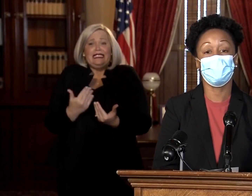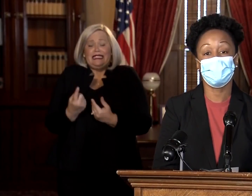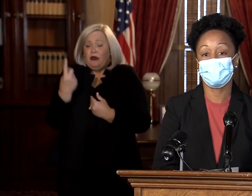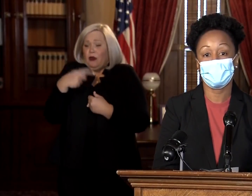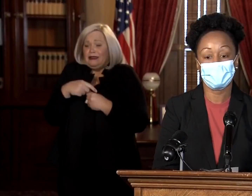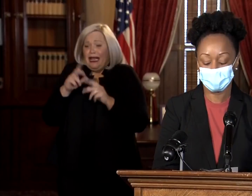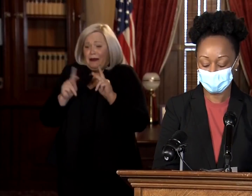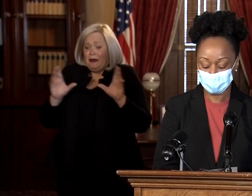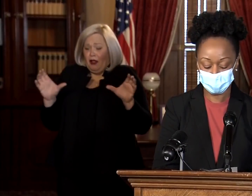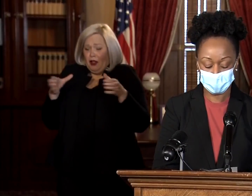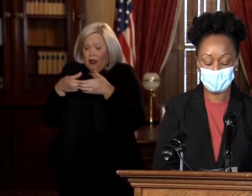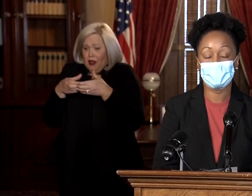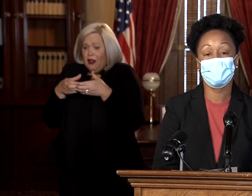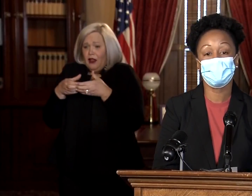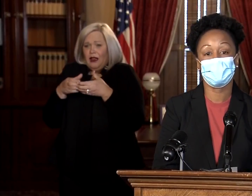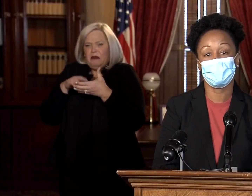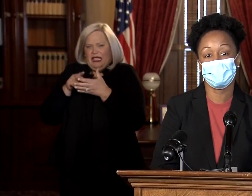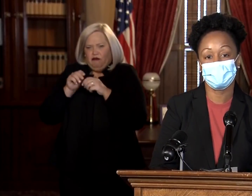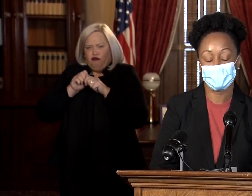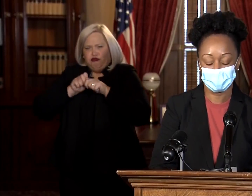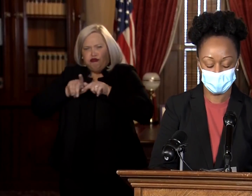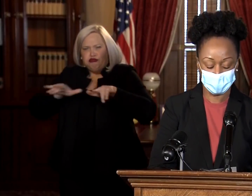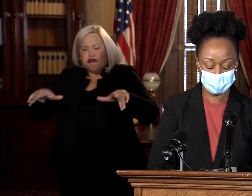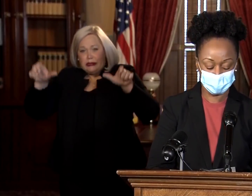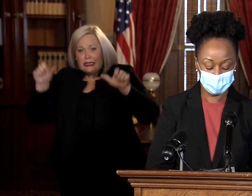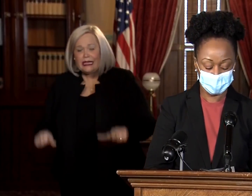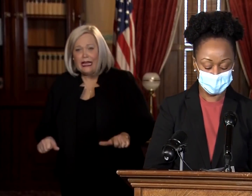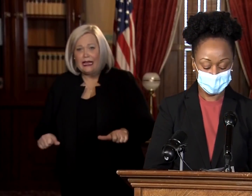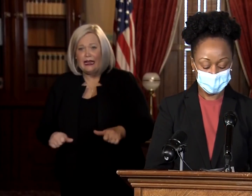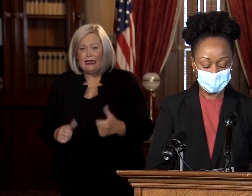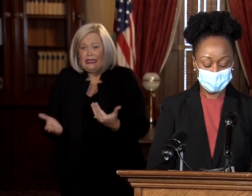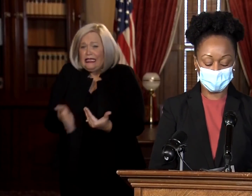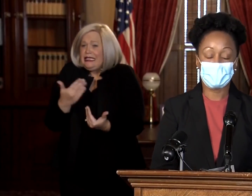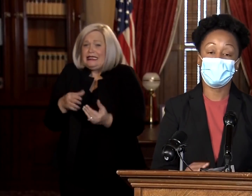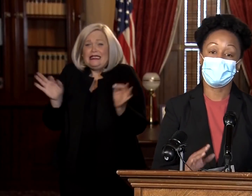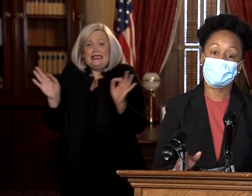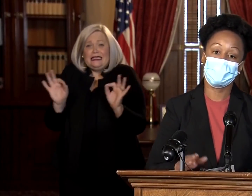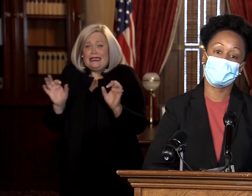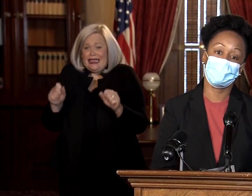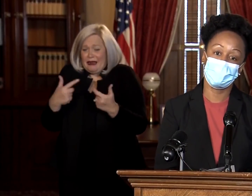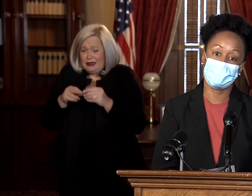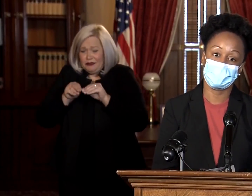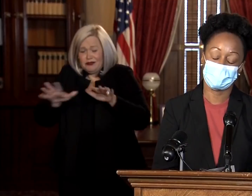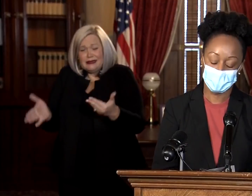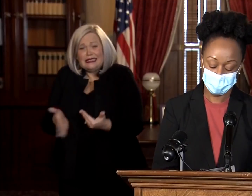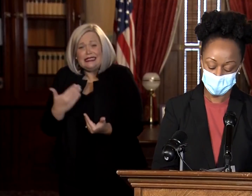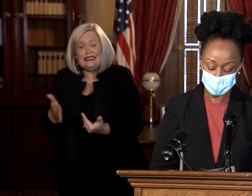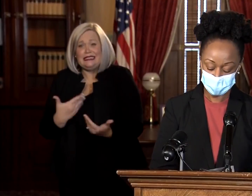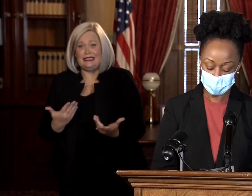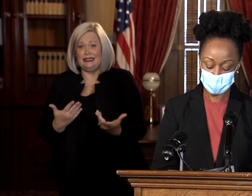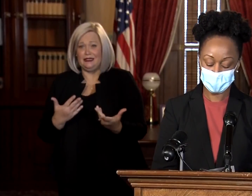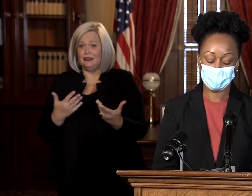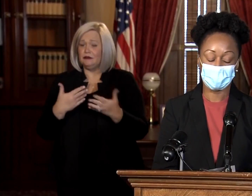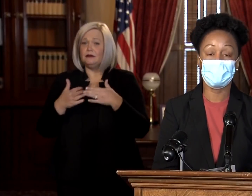day. It only takes one gathering for It only takes one gathering for it to spread through multiple it to spread through multiple households and their close households and their close contacts.